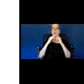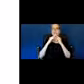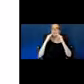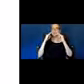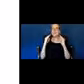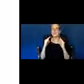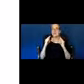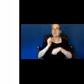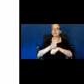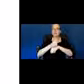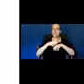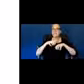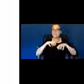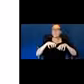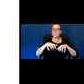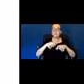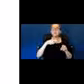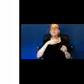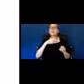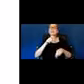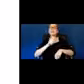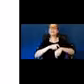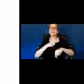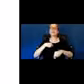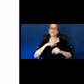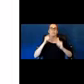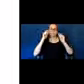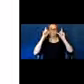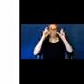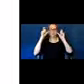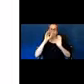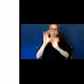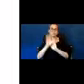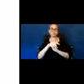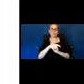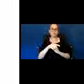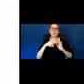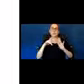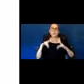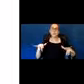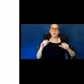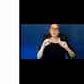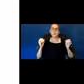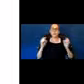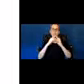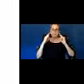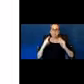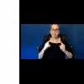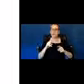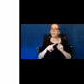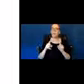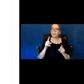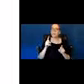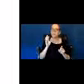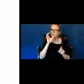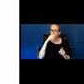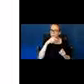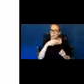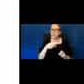And I thought this was a very ironic moment because here's the Homeless Help Desk. You can't see it but it says no wrong door in that building.